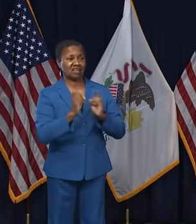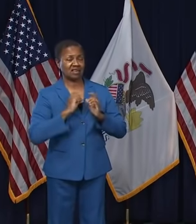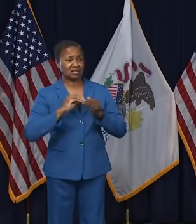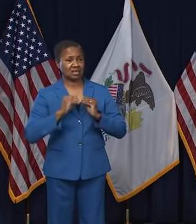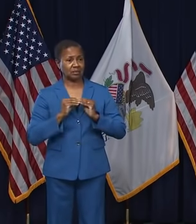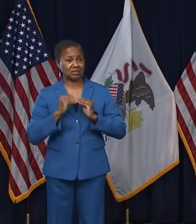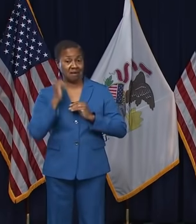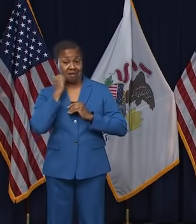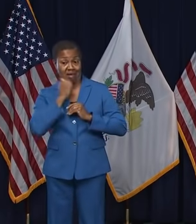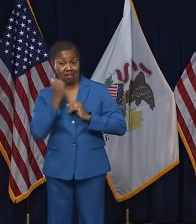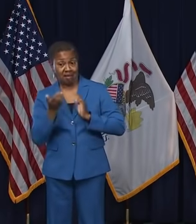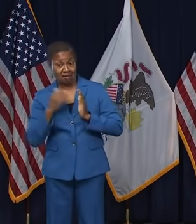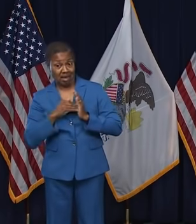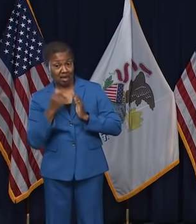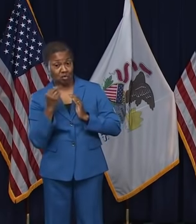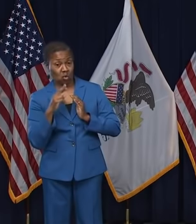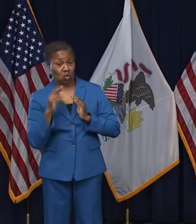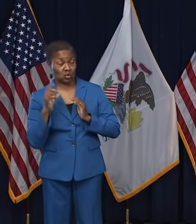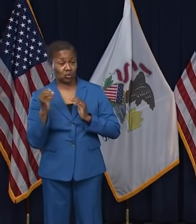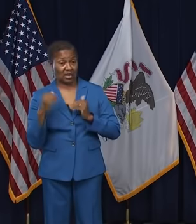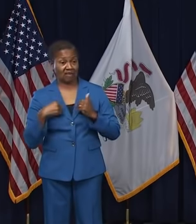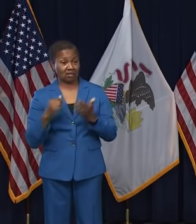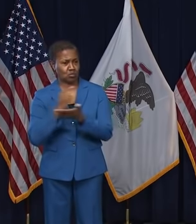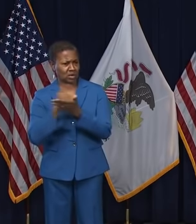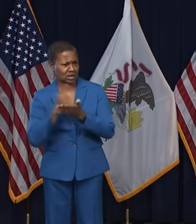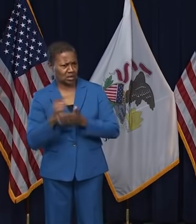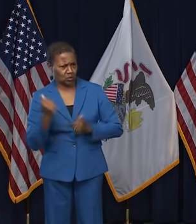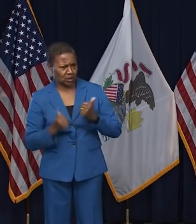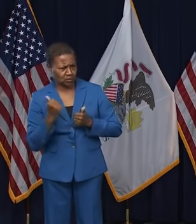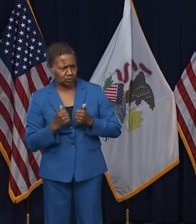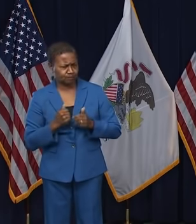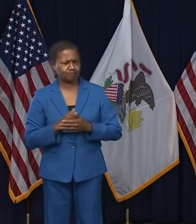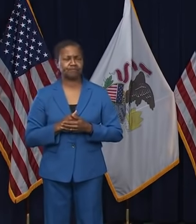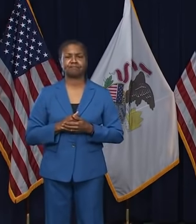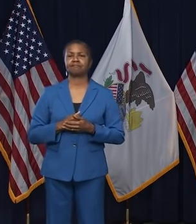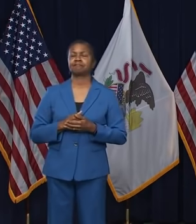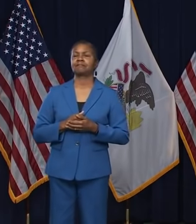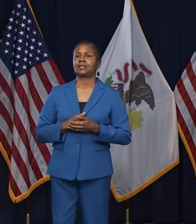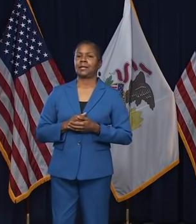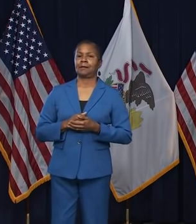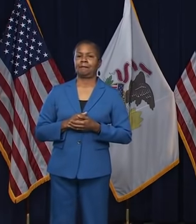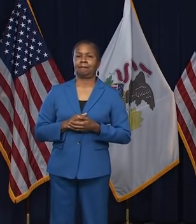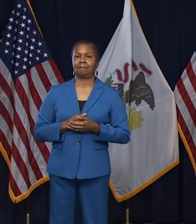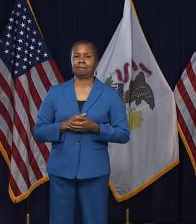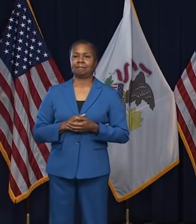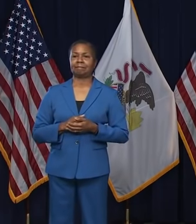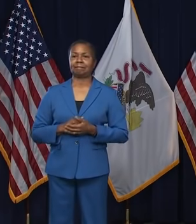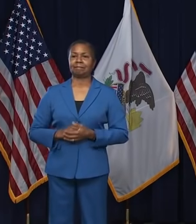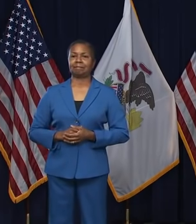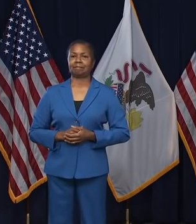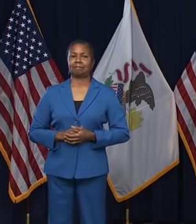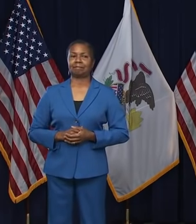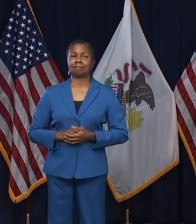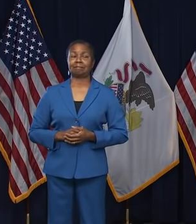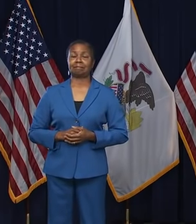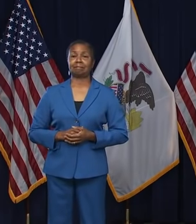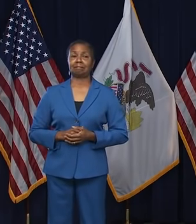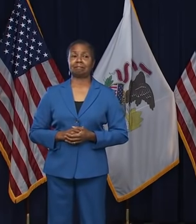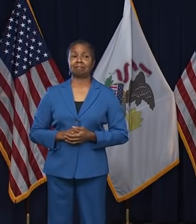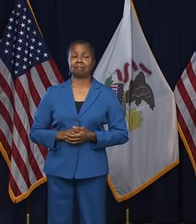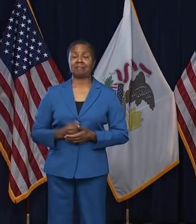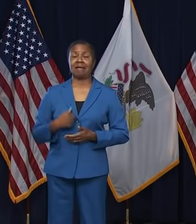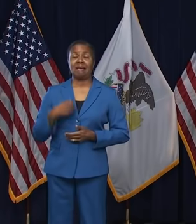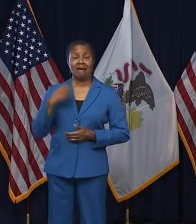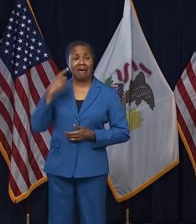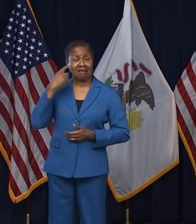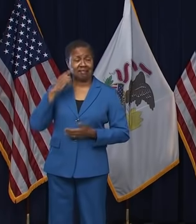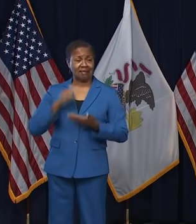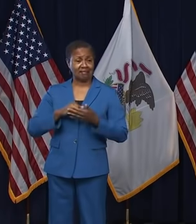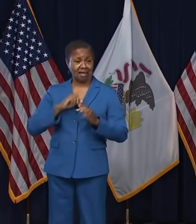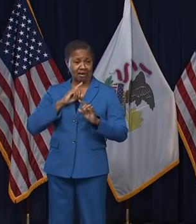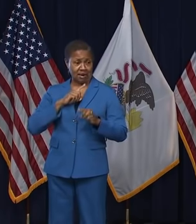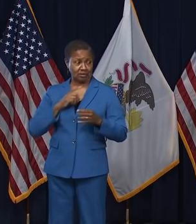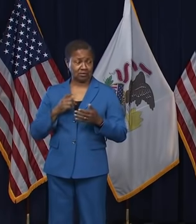more Yeah when you start giving